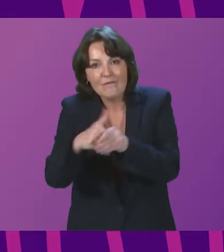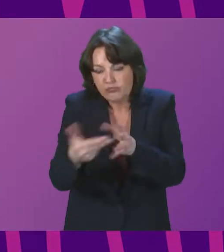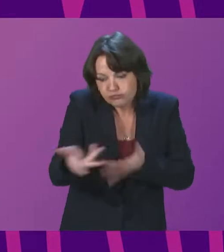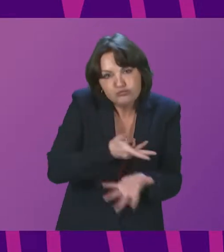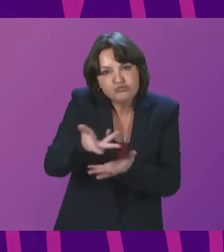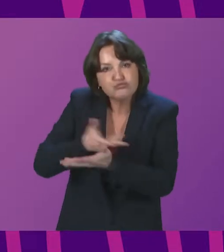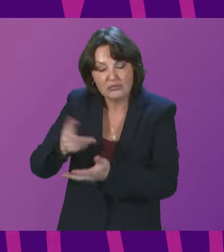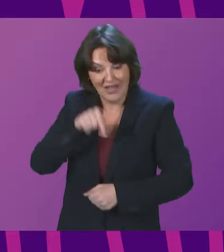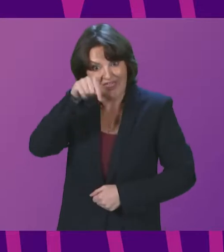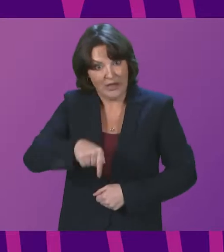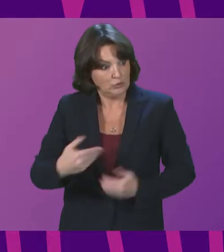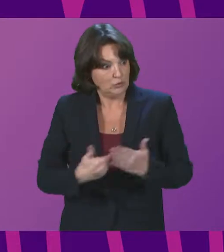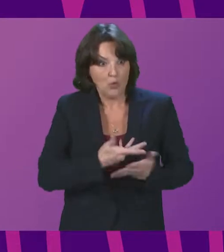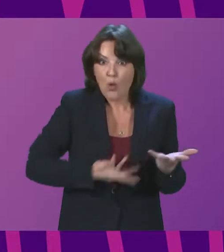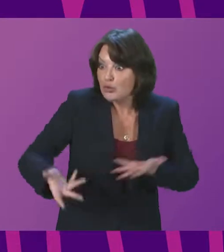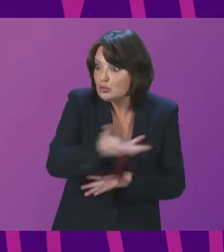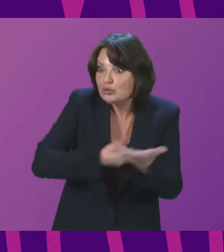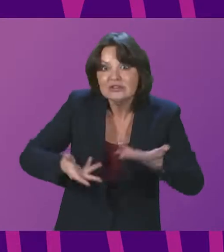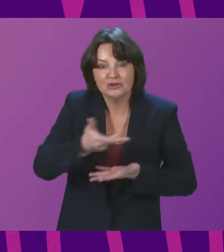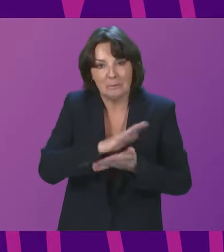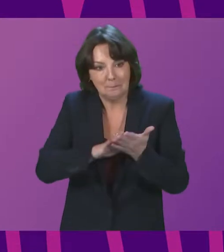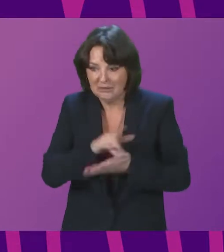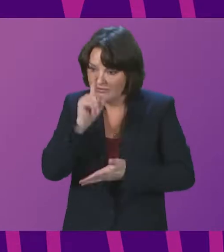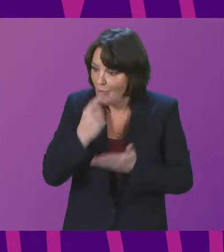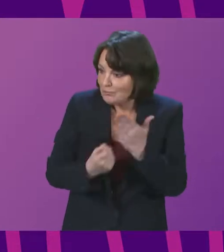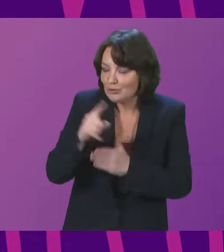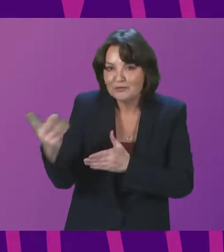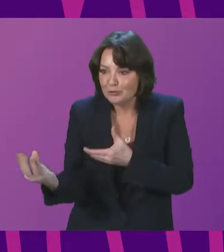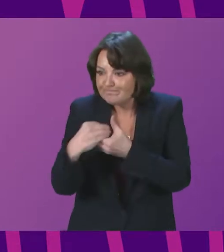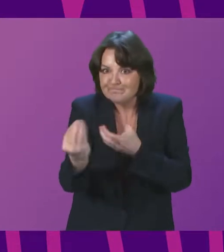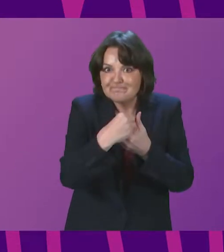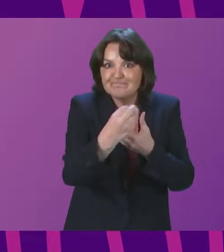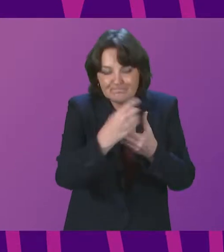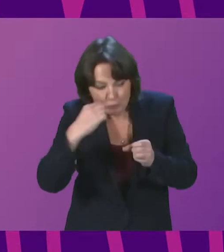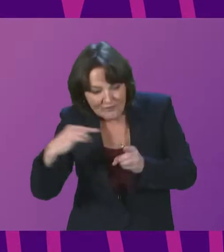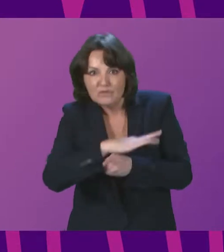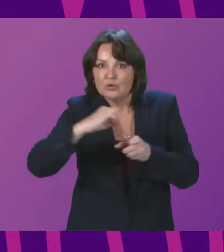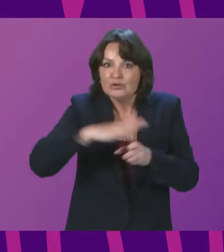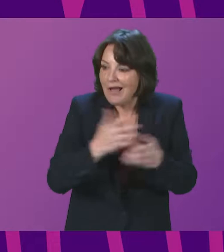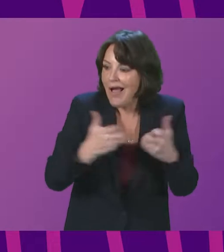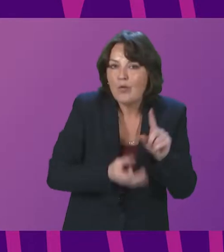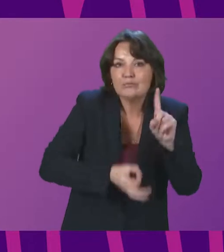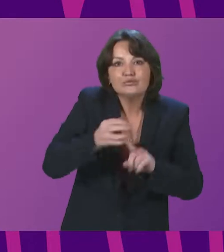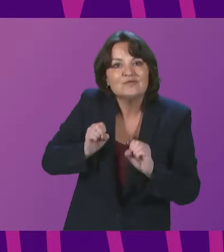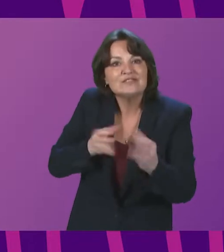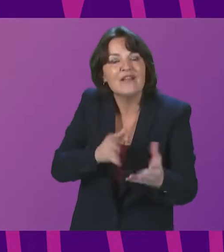is an opportunity to continue to shape this important benefit. It sets out how we will deliver and improve services, providing more stable support and